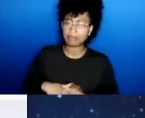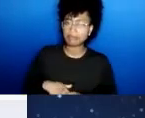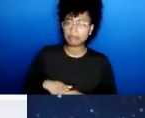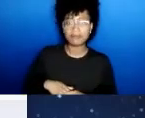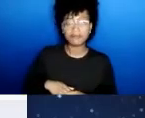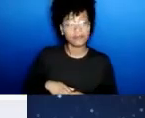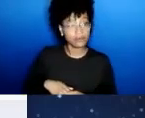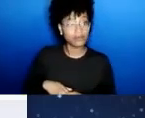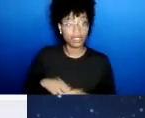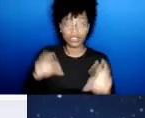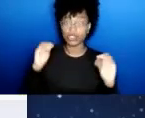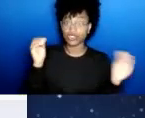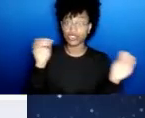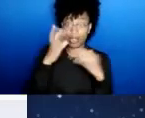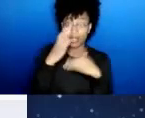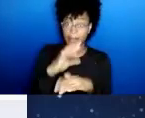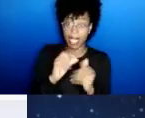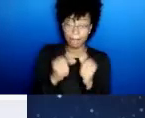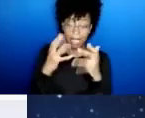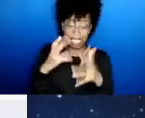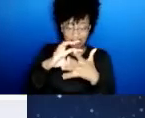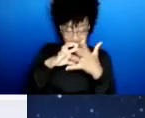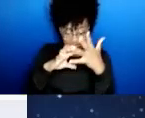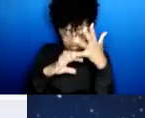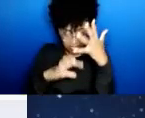content you can add to your presentation. When you